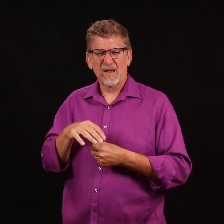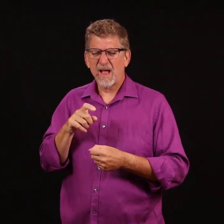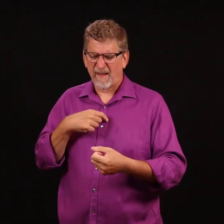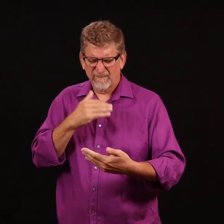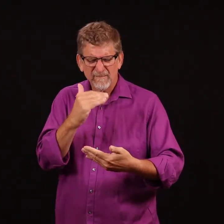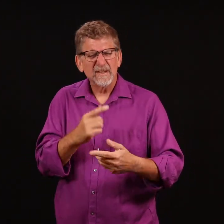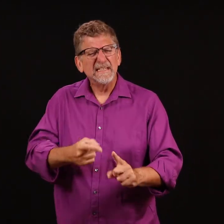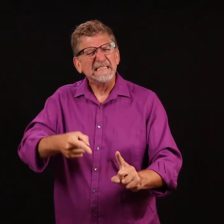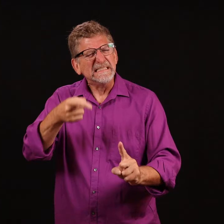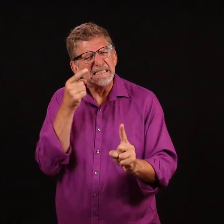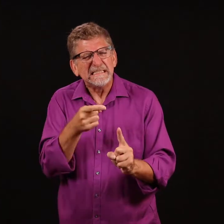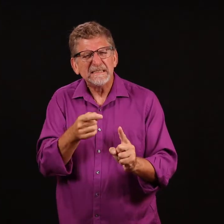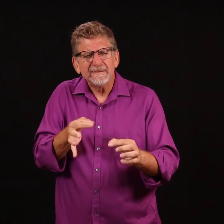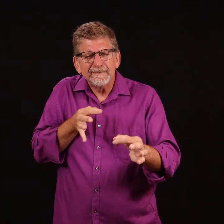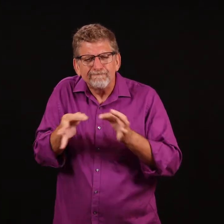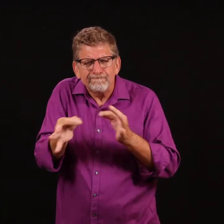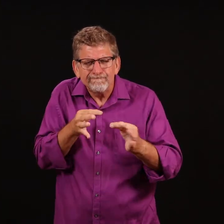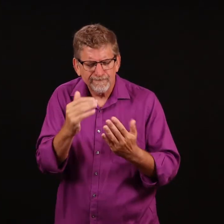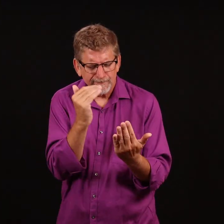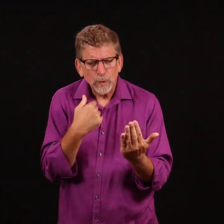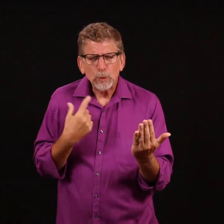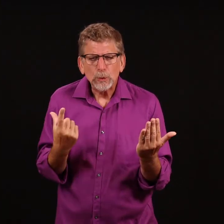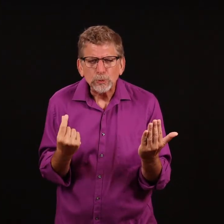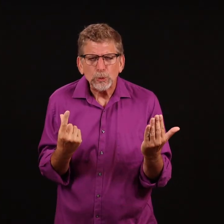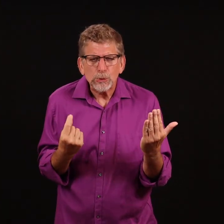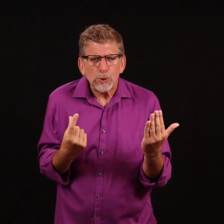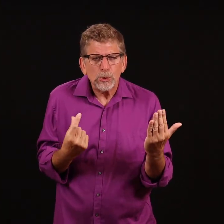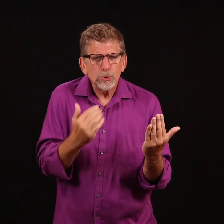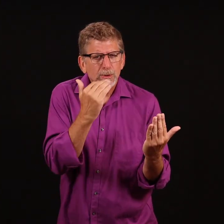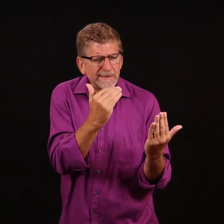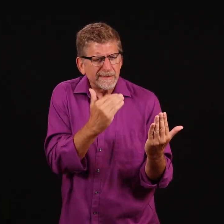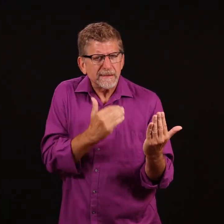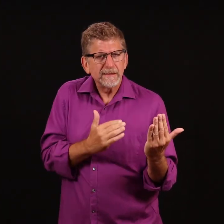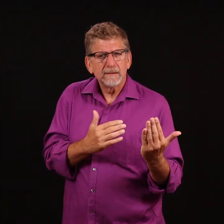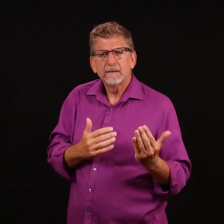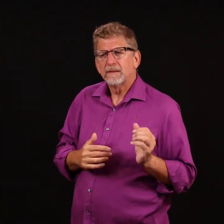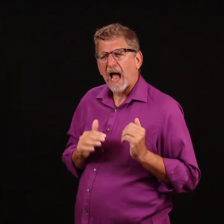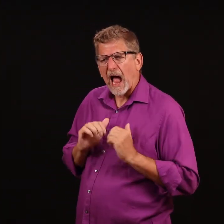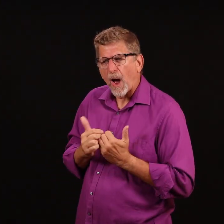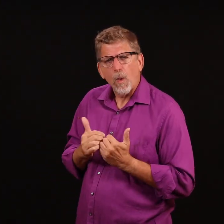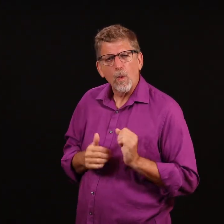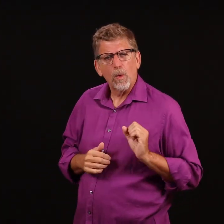there are specific instructions that guide the voter step-by-step on how to complete the ballot.